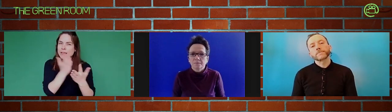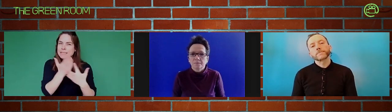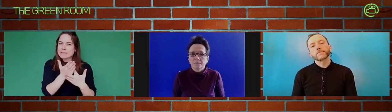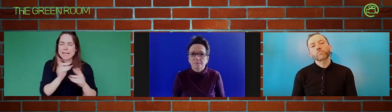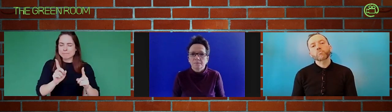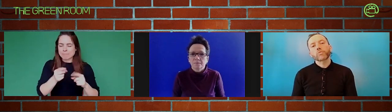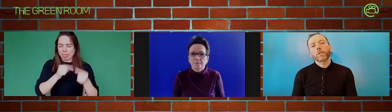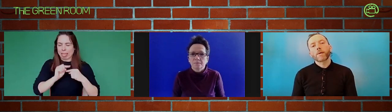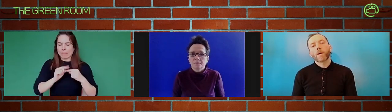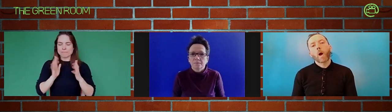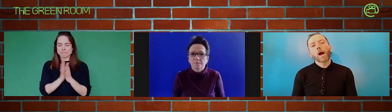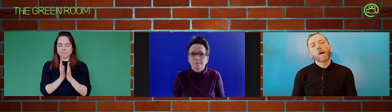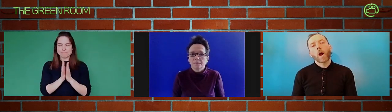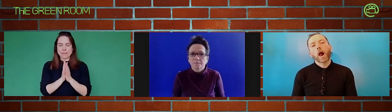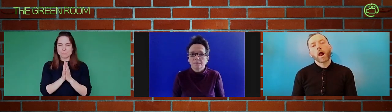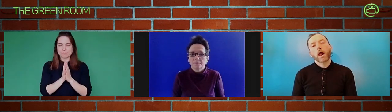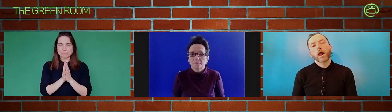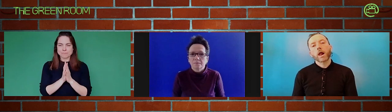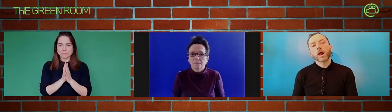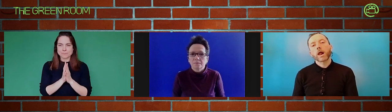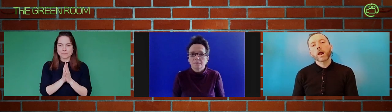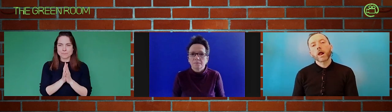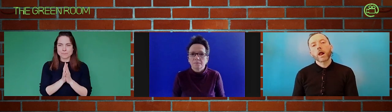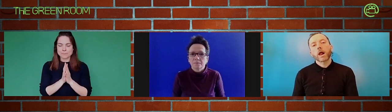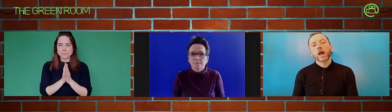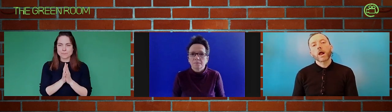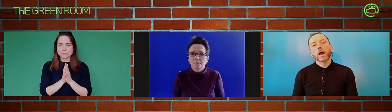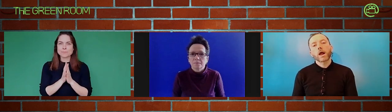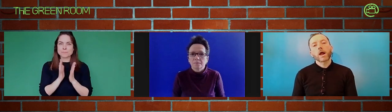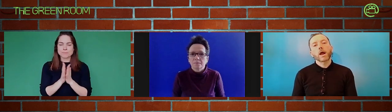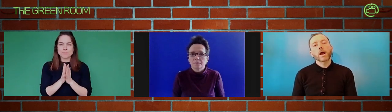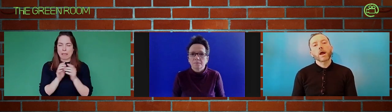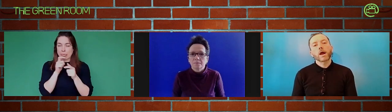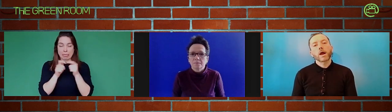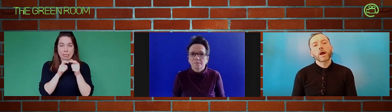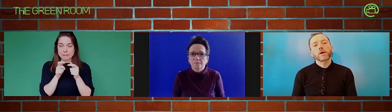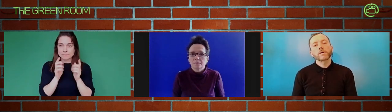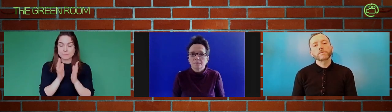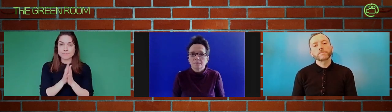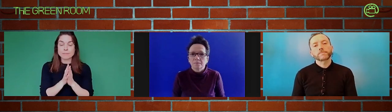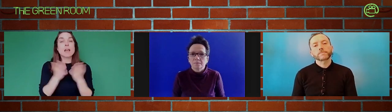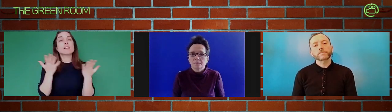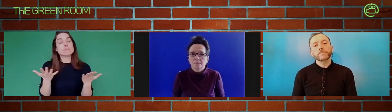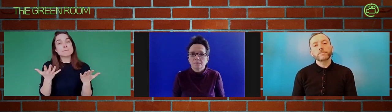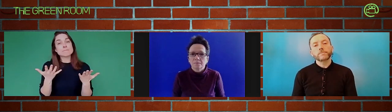we use the access, depending on what show we're doing, depends what kind of access we're going